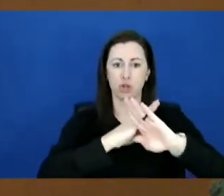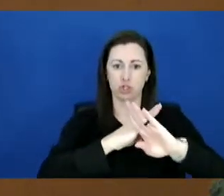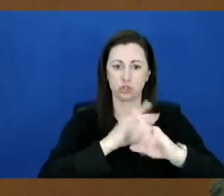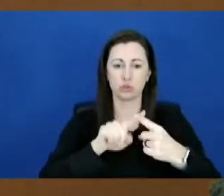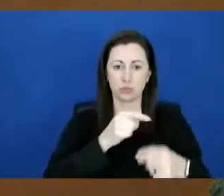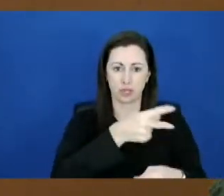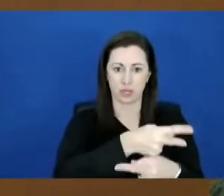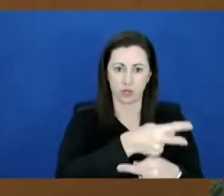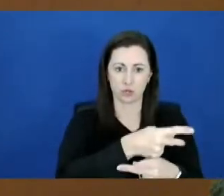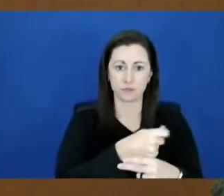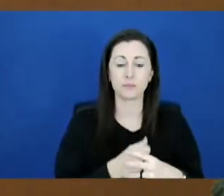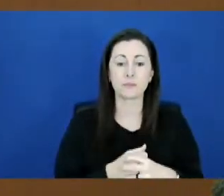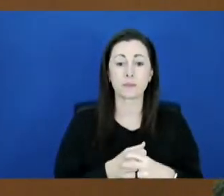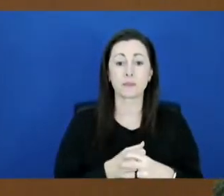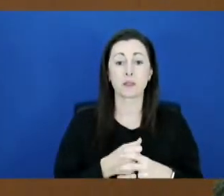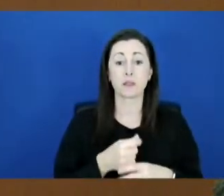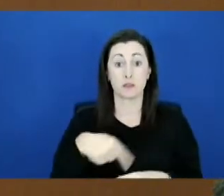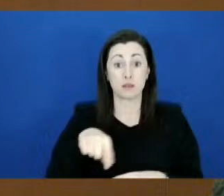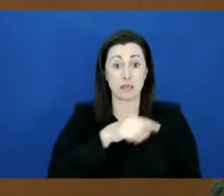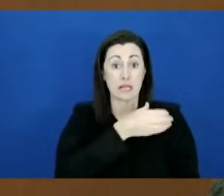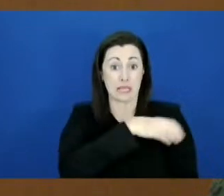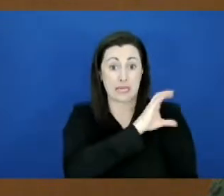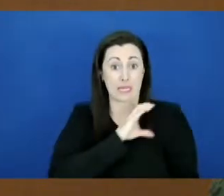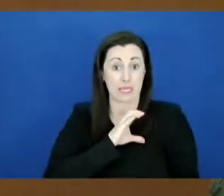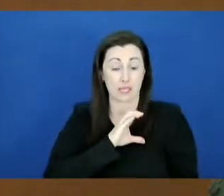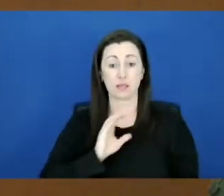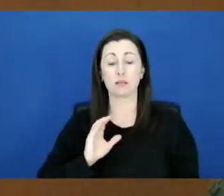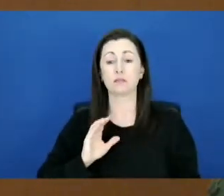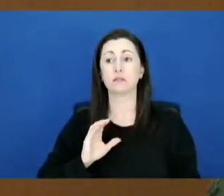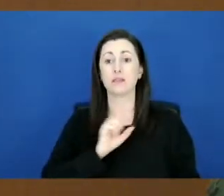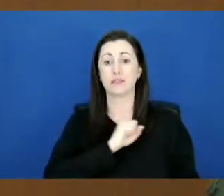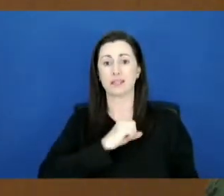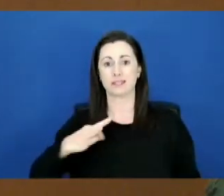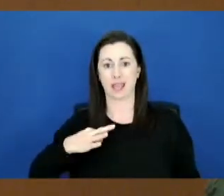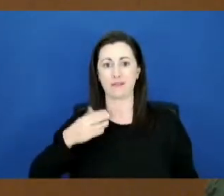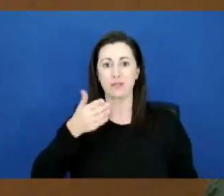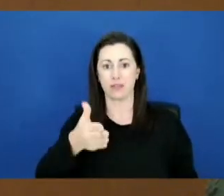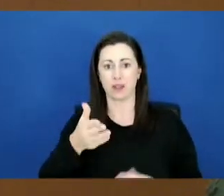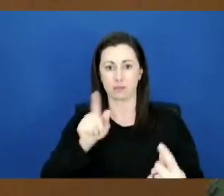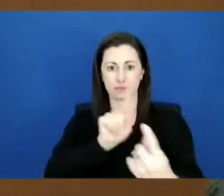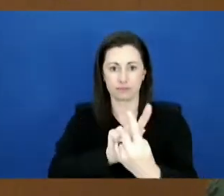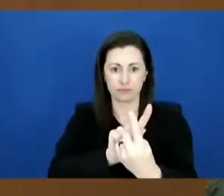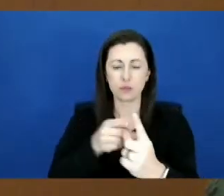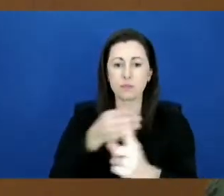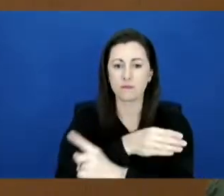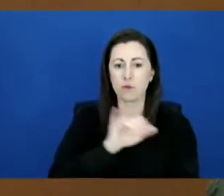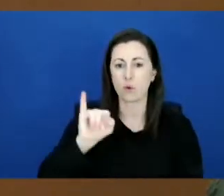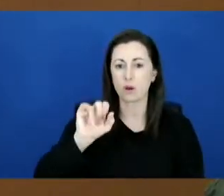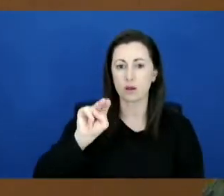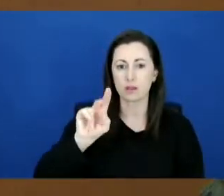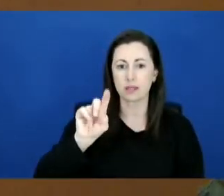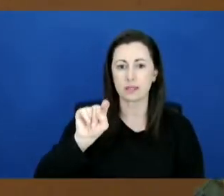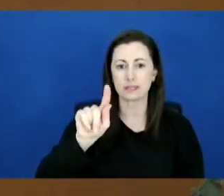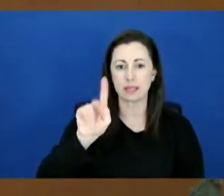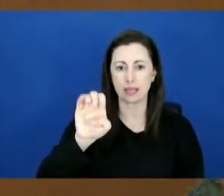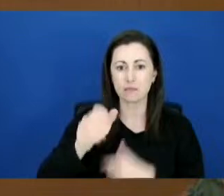THOSE BARRIERS TO CARE. AT OUR CLINIC, IT IS THOSE STAFF